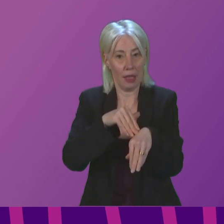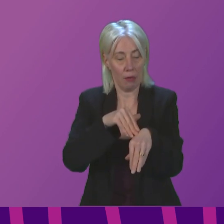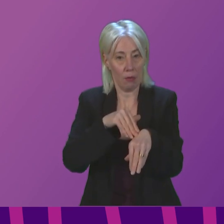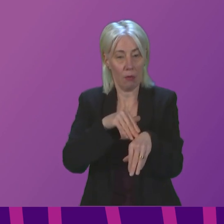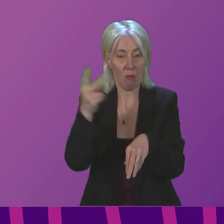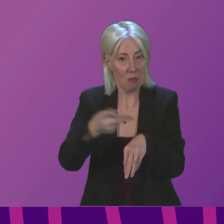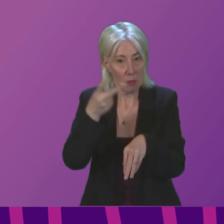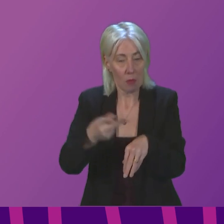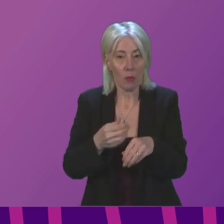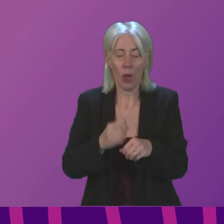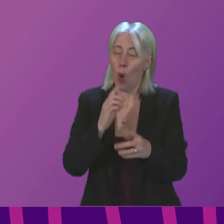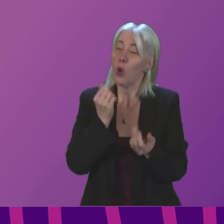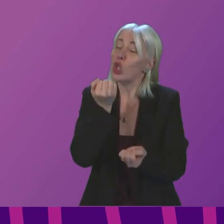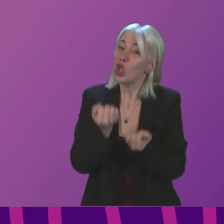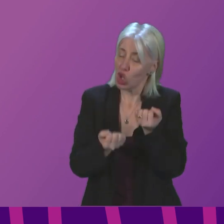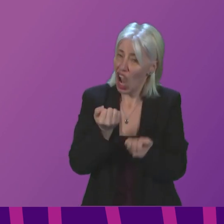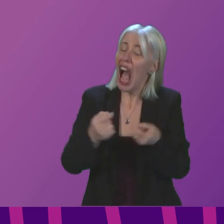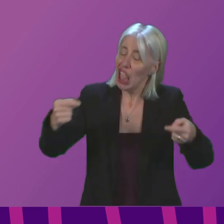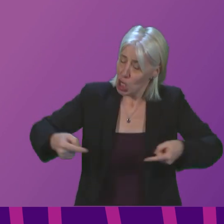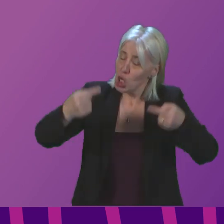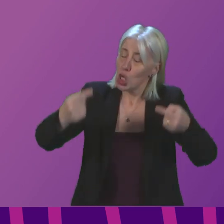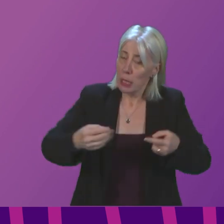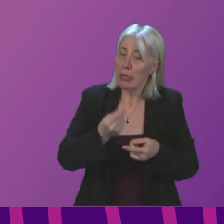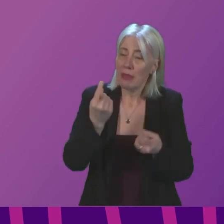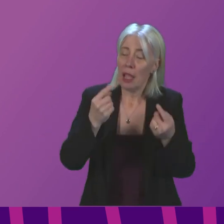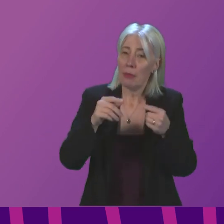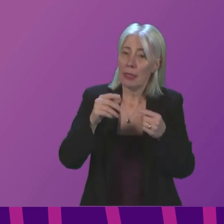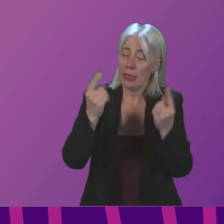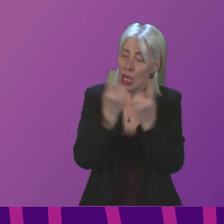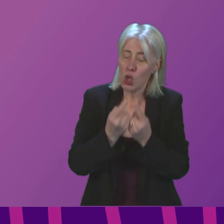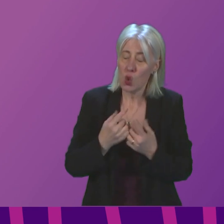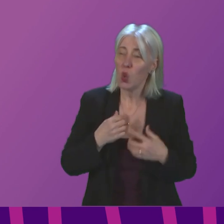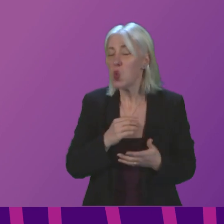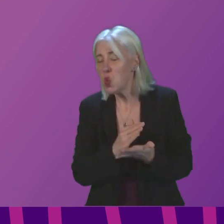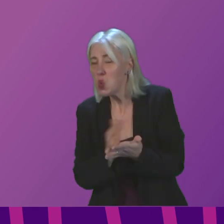and, at times, contentious issues, which is why we are consulting carefully on the proposed